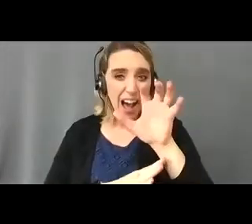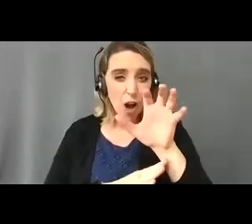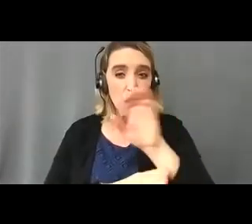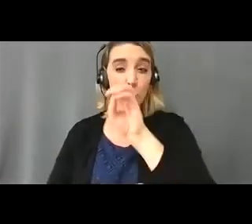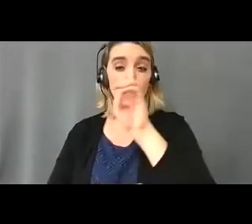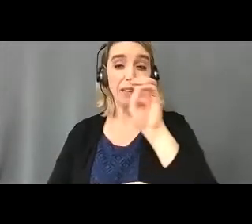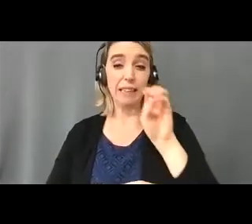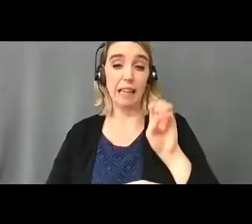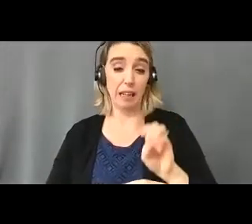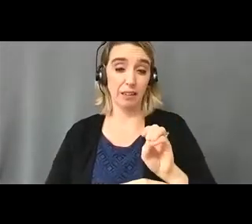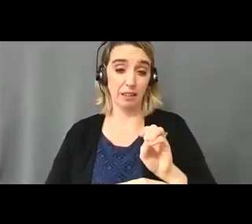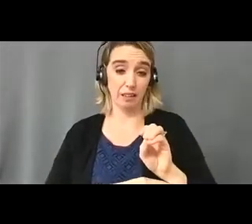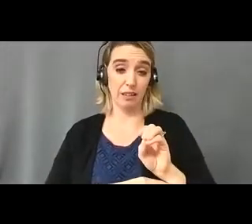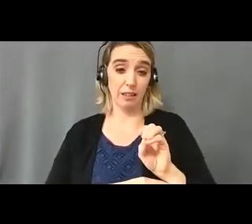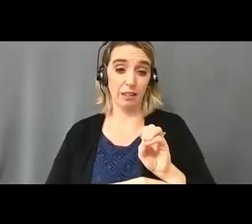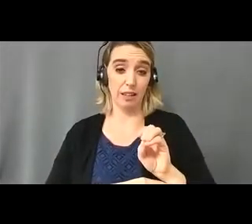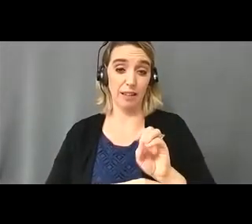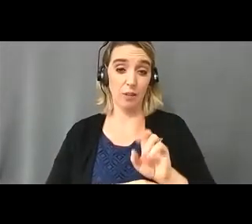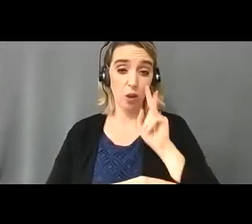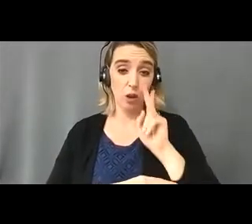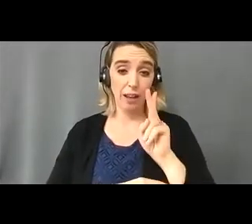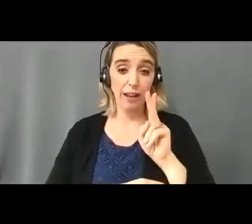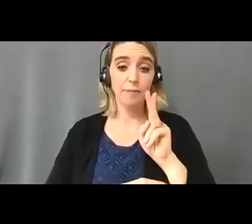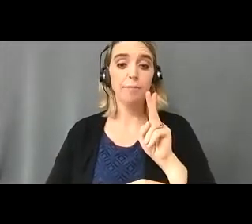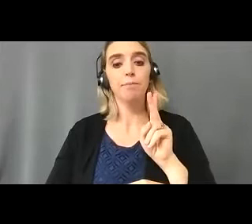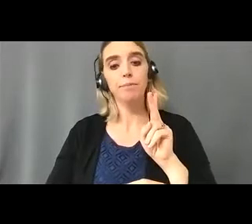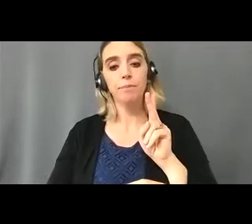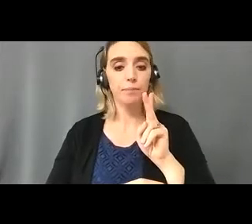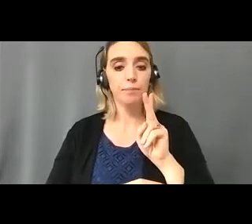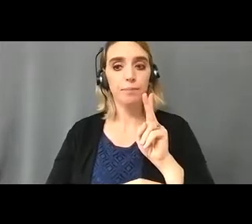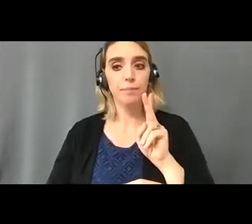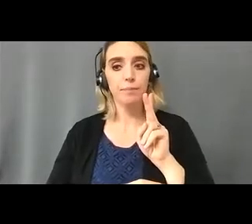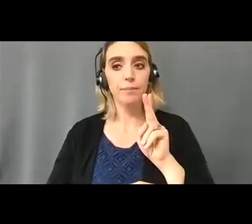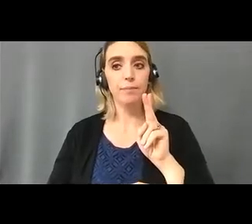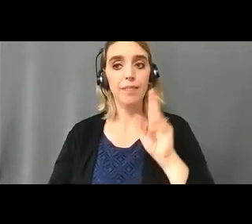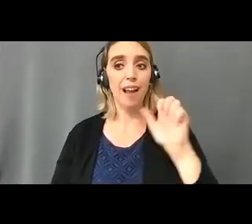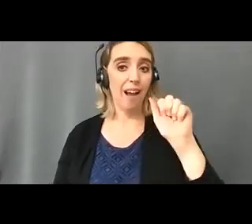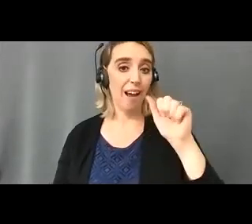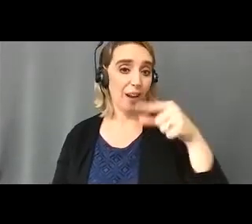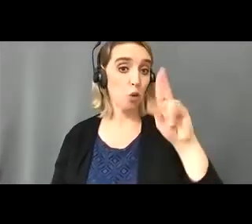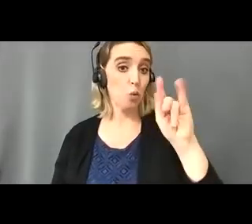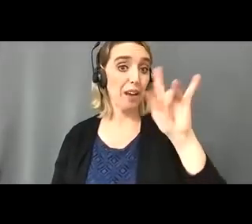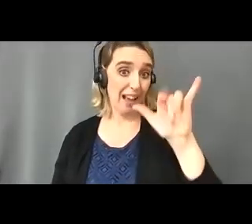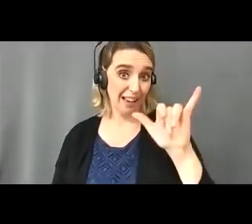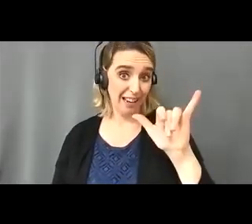When you look at the number of high acuity level calls that we got six months ago